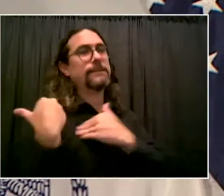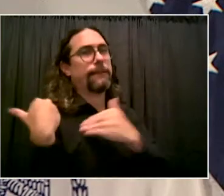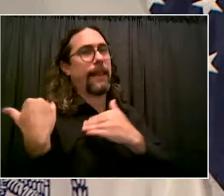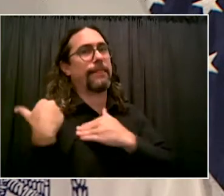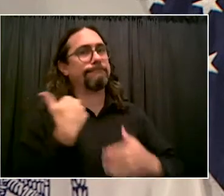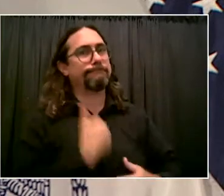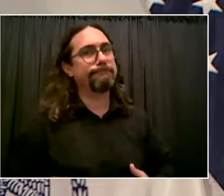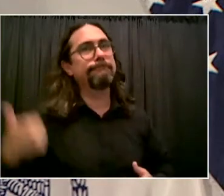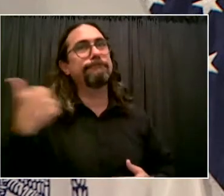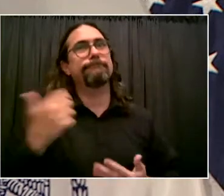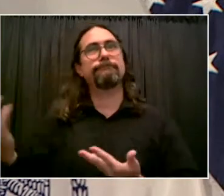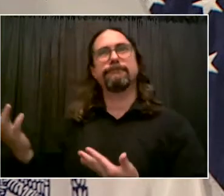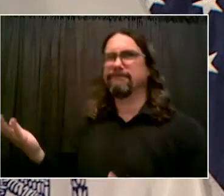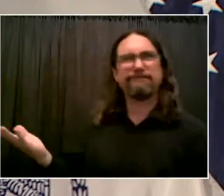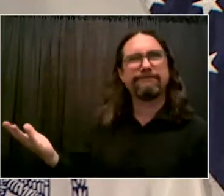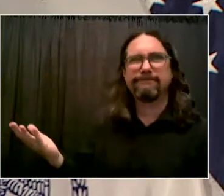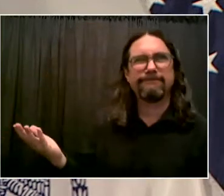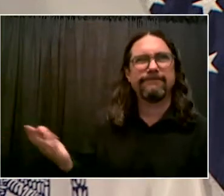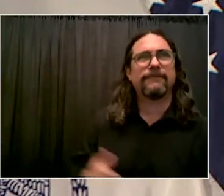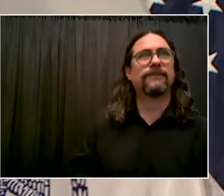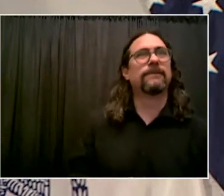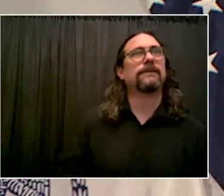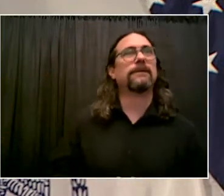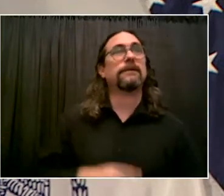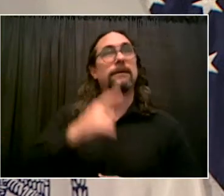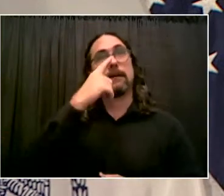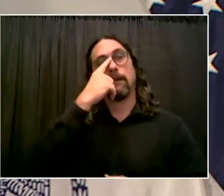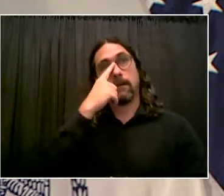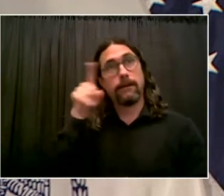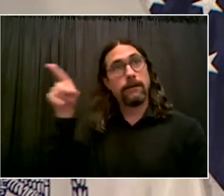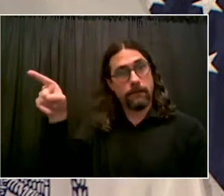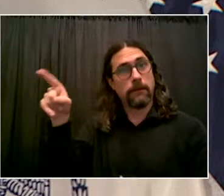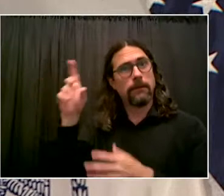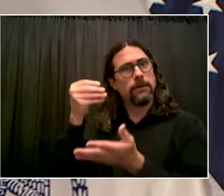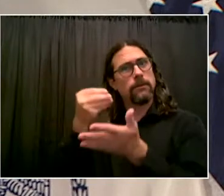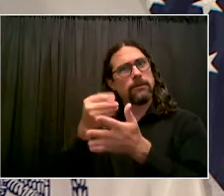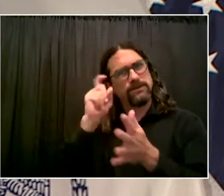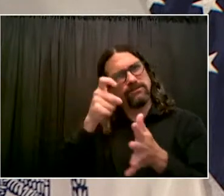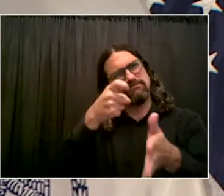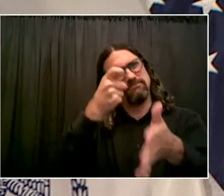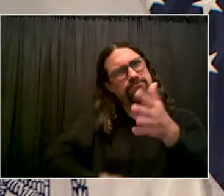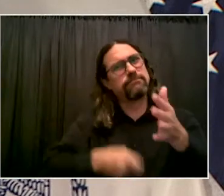THE STATE, MTA OWNING THE ROPBLEM, HELP US FIX THIS